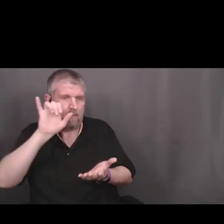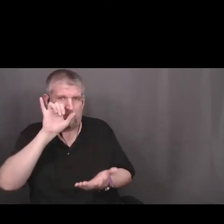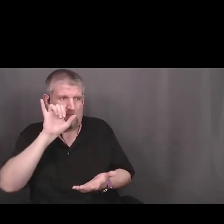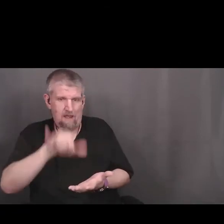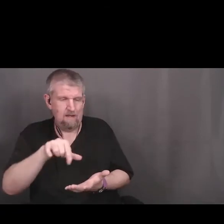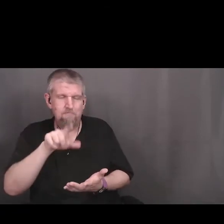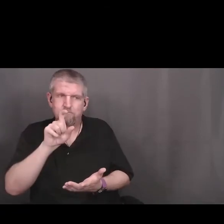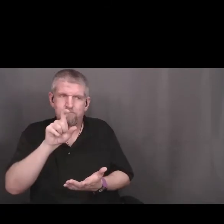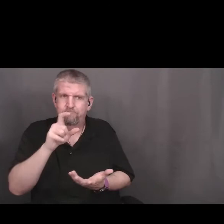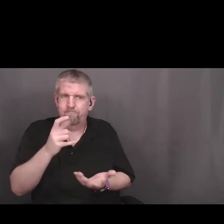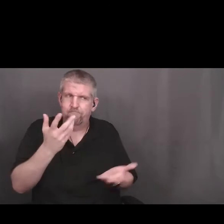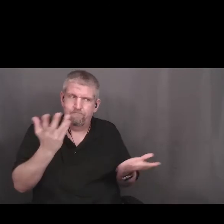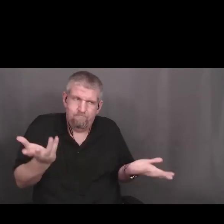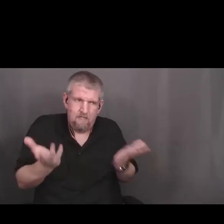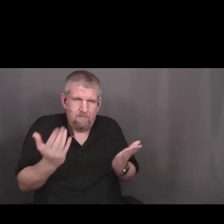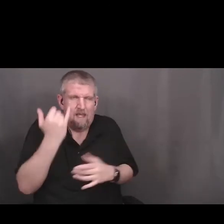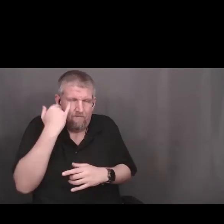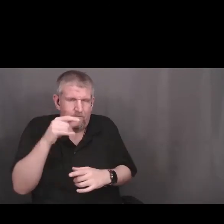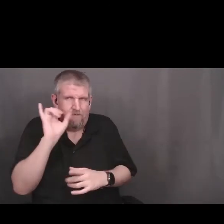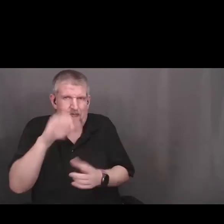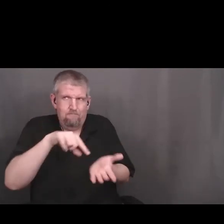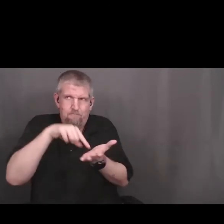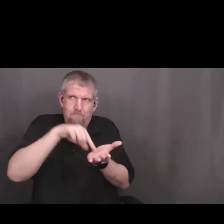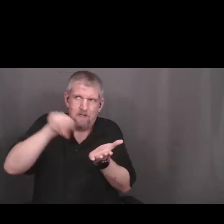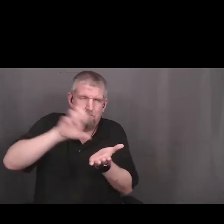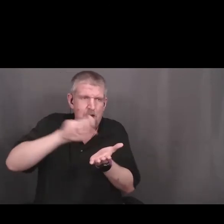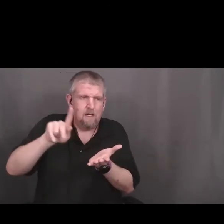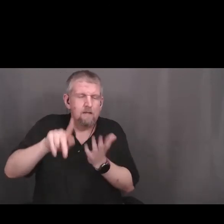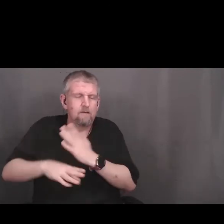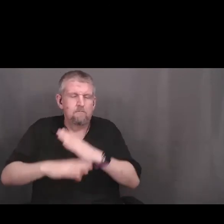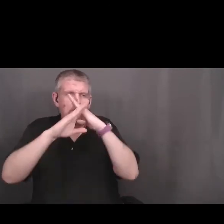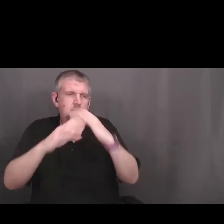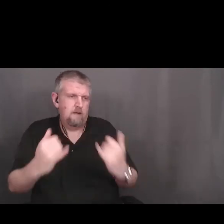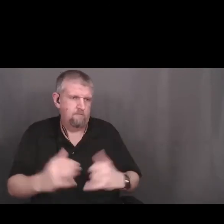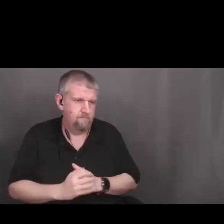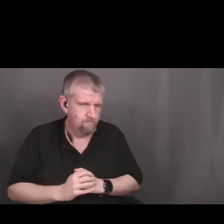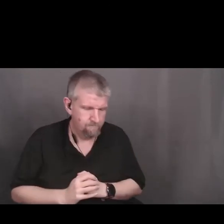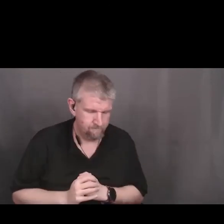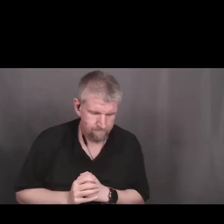Some other things we do. So, we can help work with vocational rehab as CAP can do